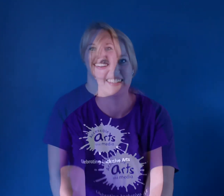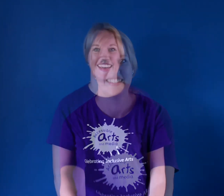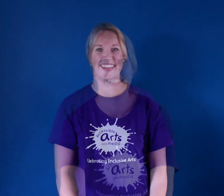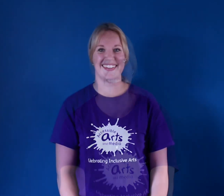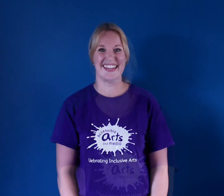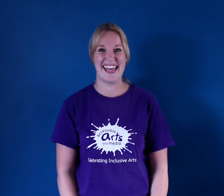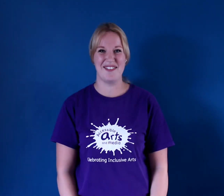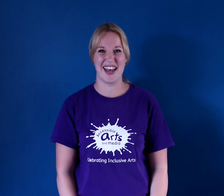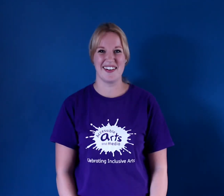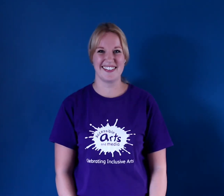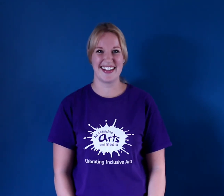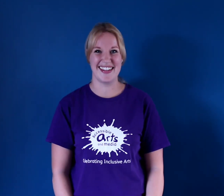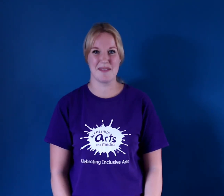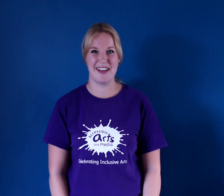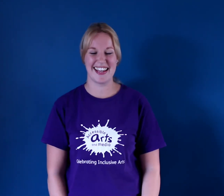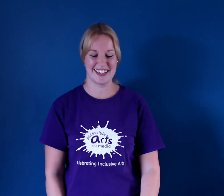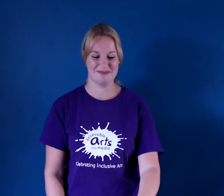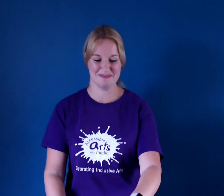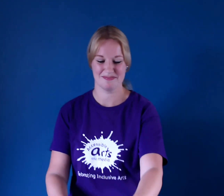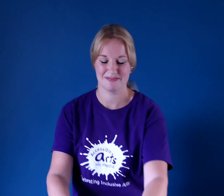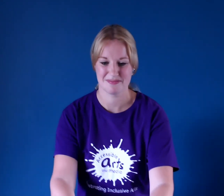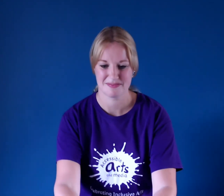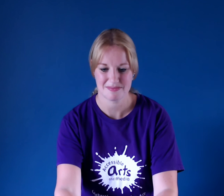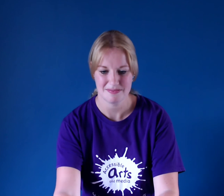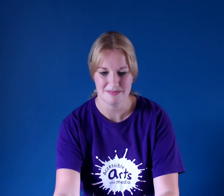ok, here we go. Here's the music